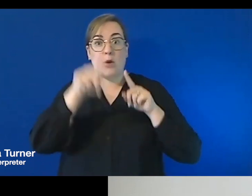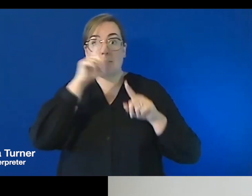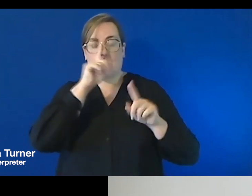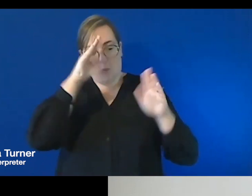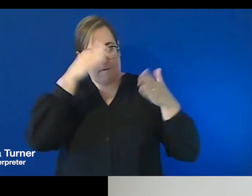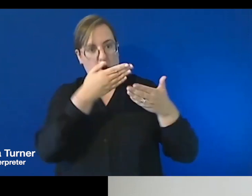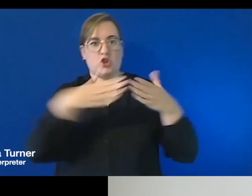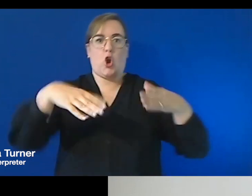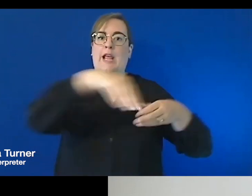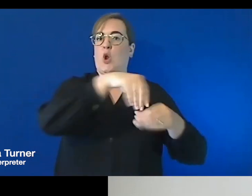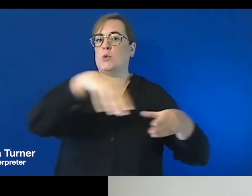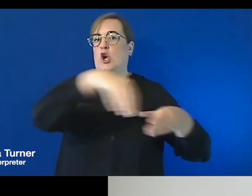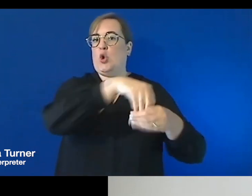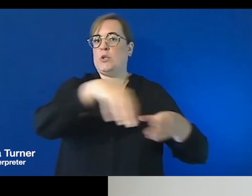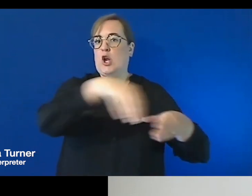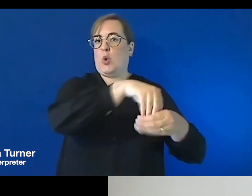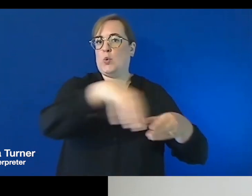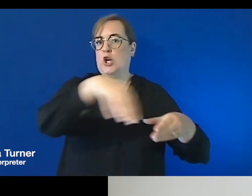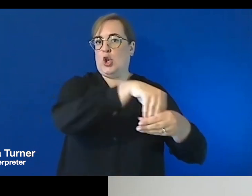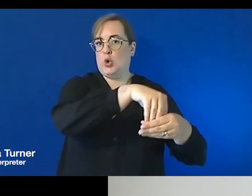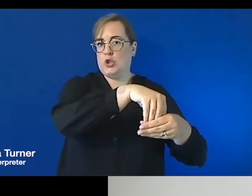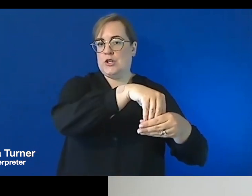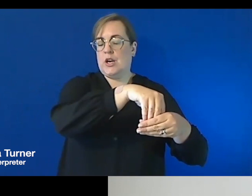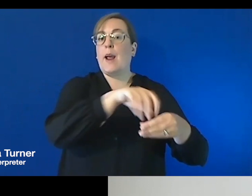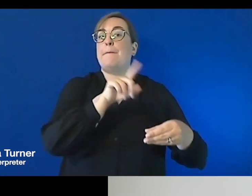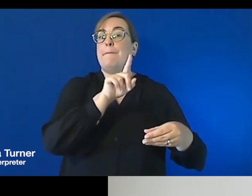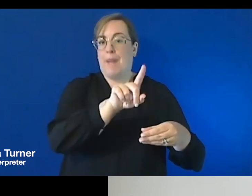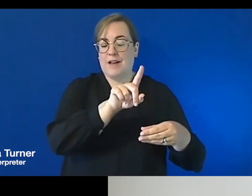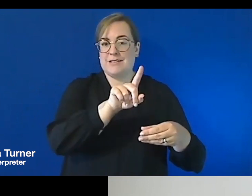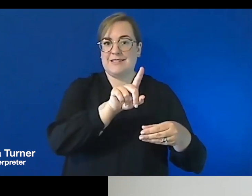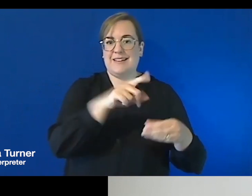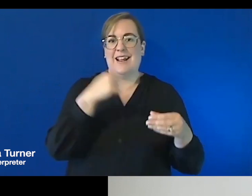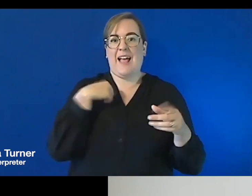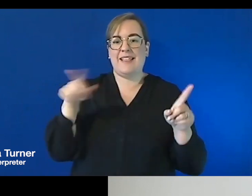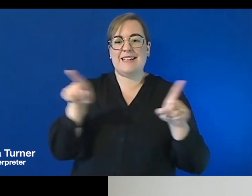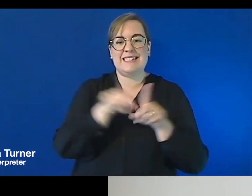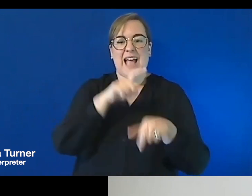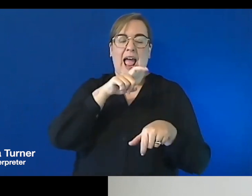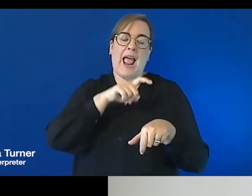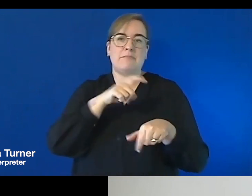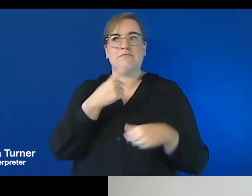that most of the ecosystem until today were created by the same type of let's say white males